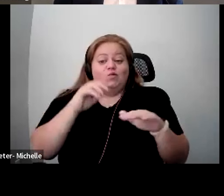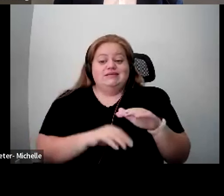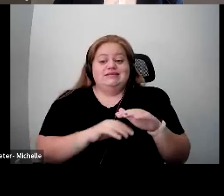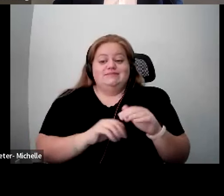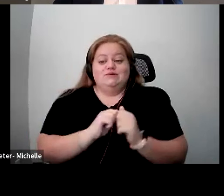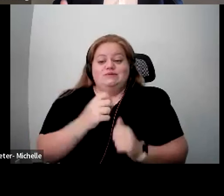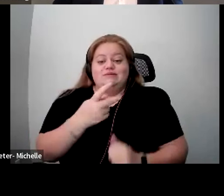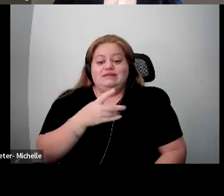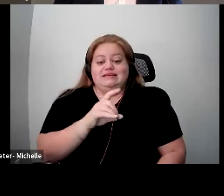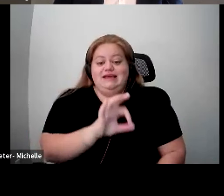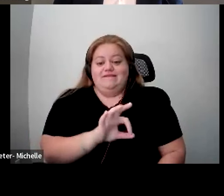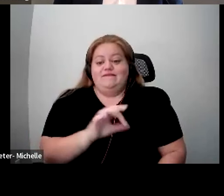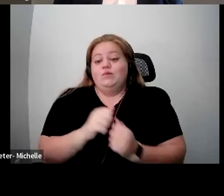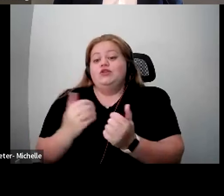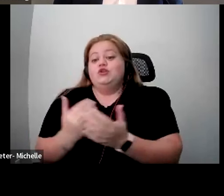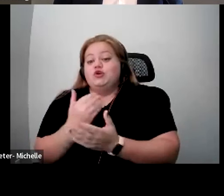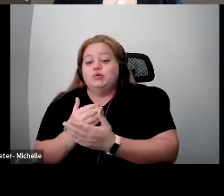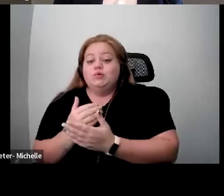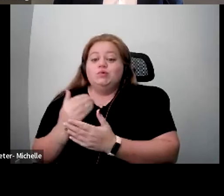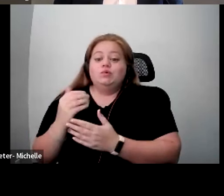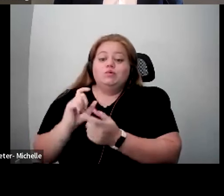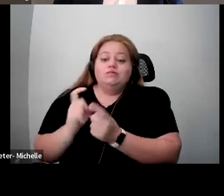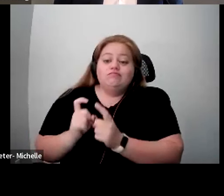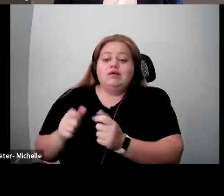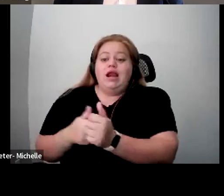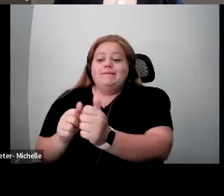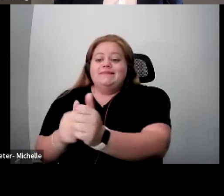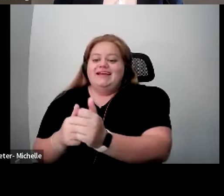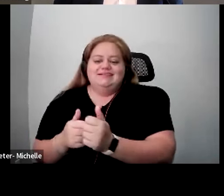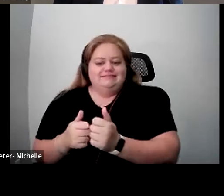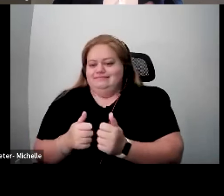even with the newer versions, is completely insufficient.